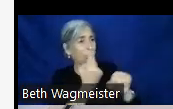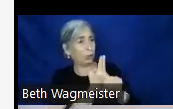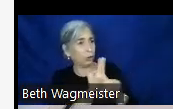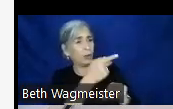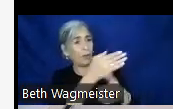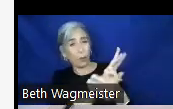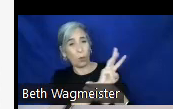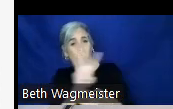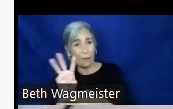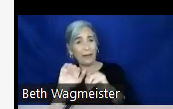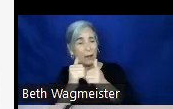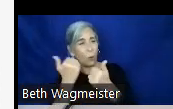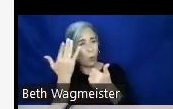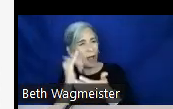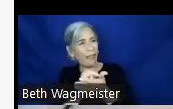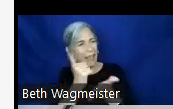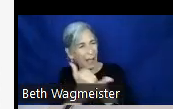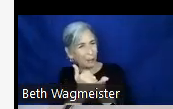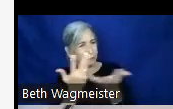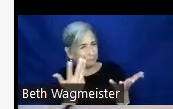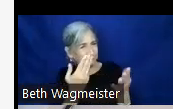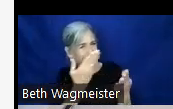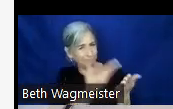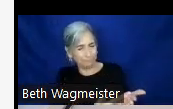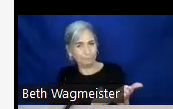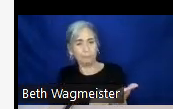why that helps. That sort of thing. Another way design systems can be